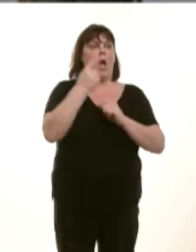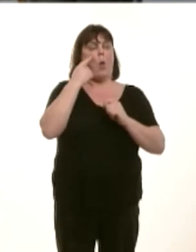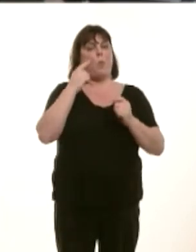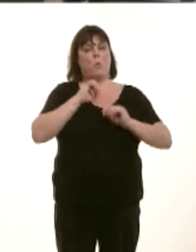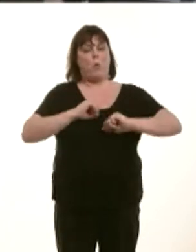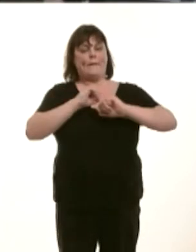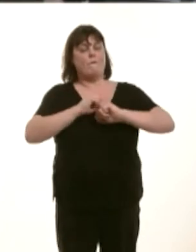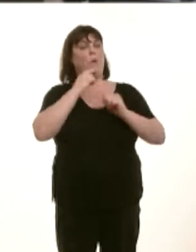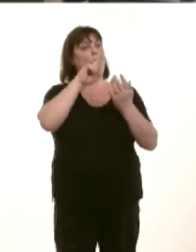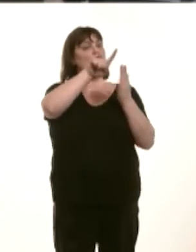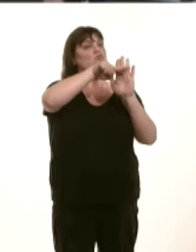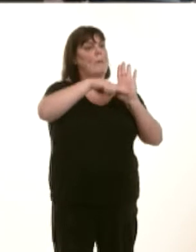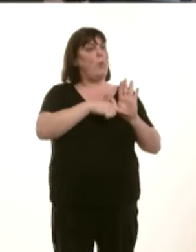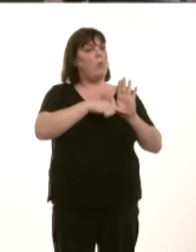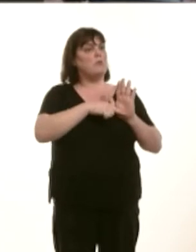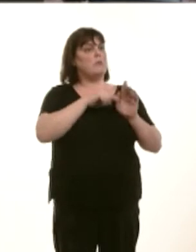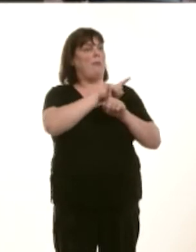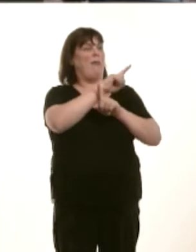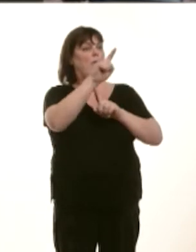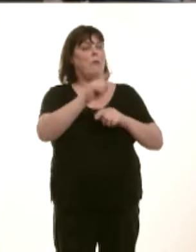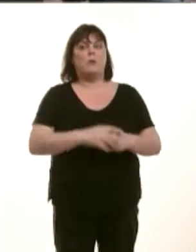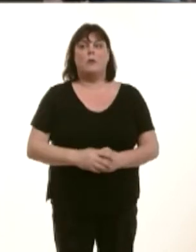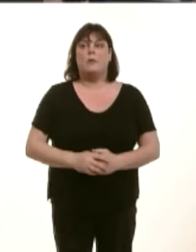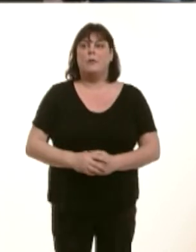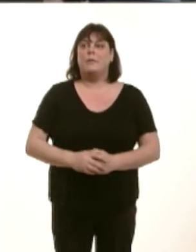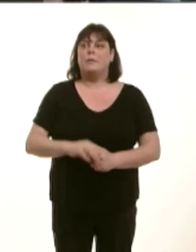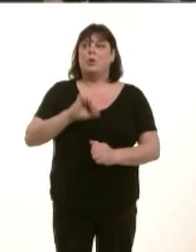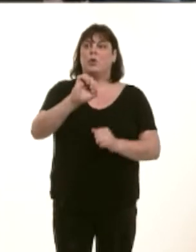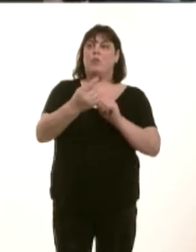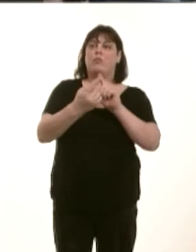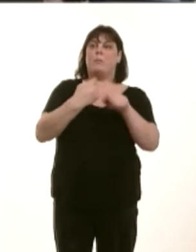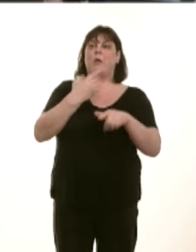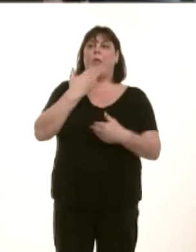Jeff Cuthbert: Thank you for that response, First Minister. As you say, the report published